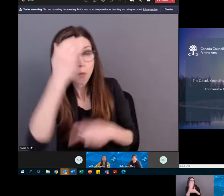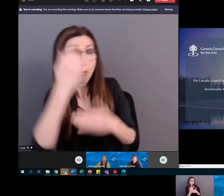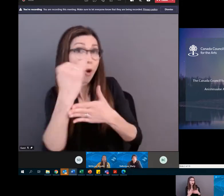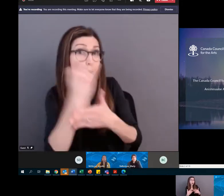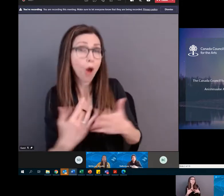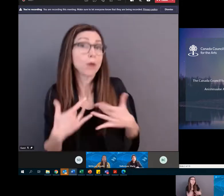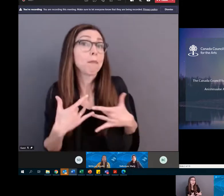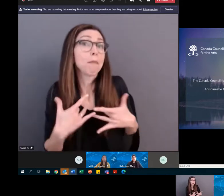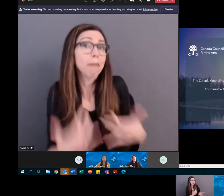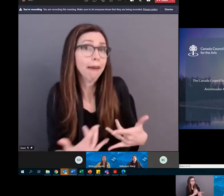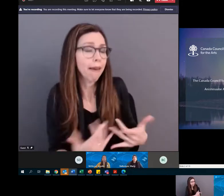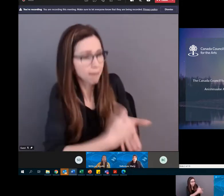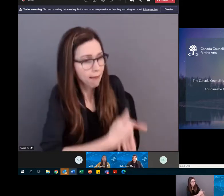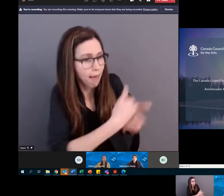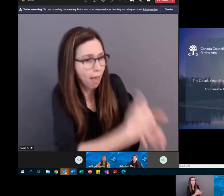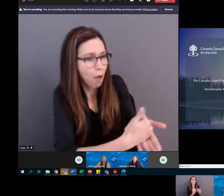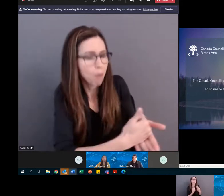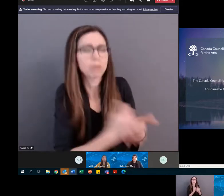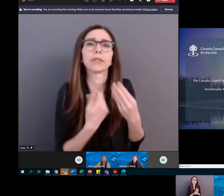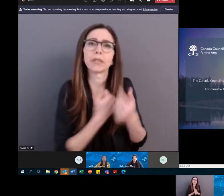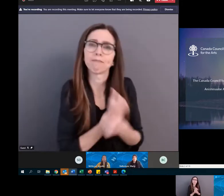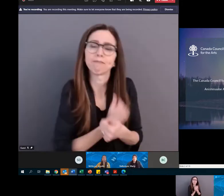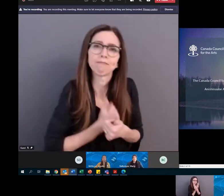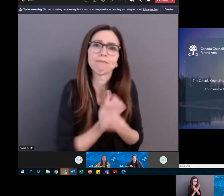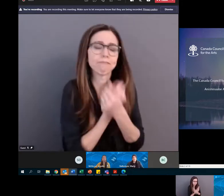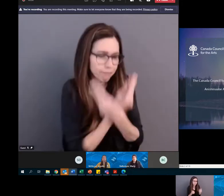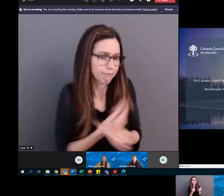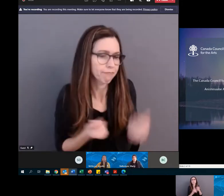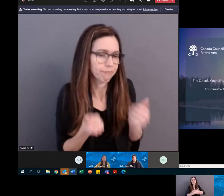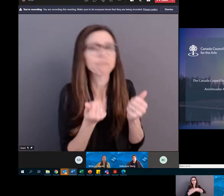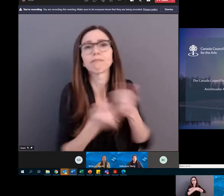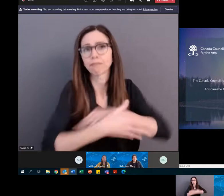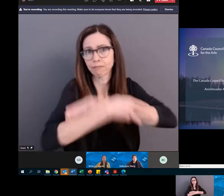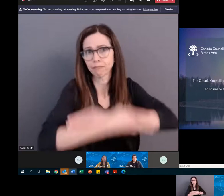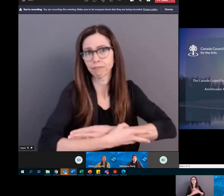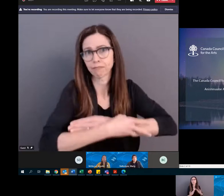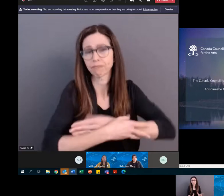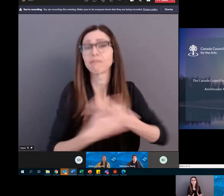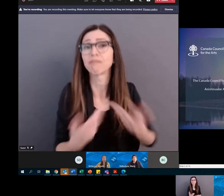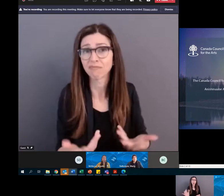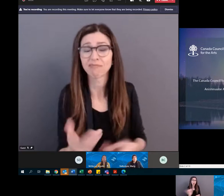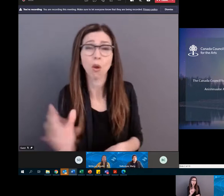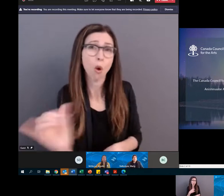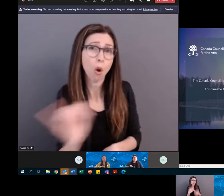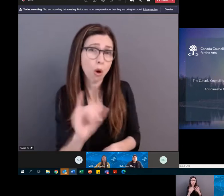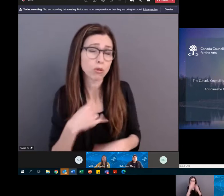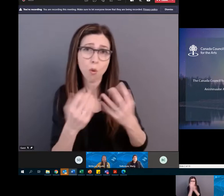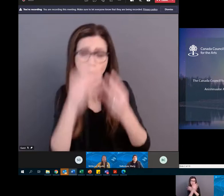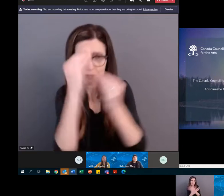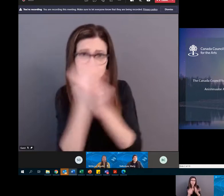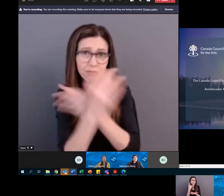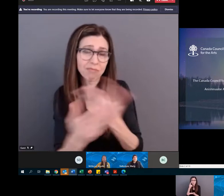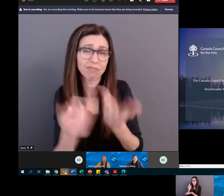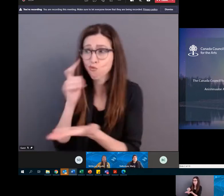together. I would also like to recognize the unprecedented moment that we are all experiencing.